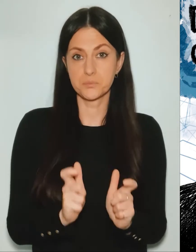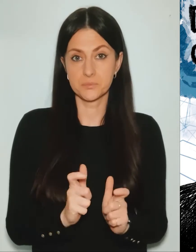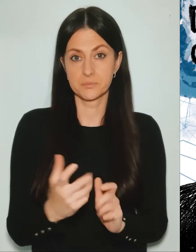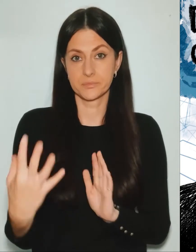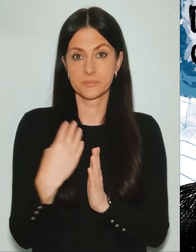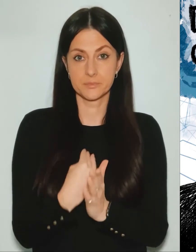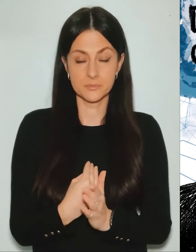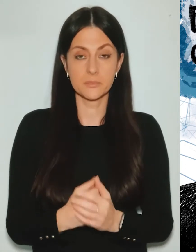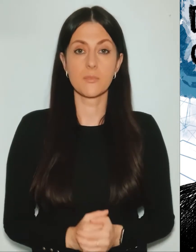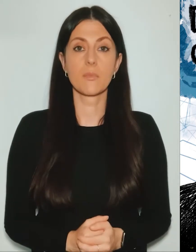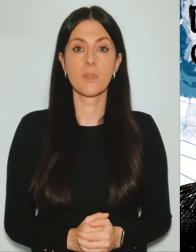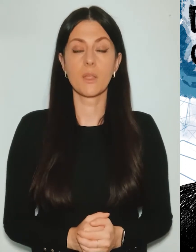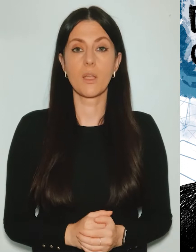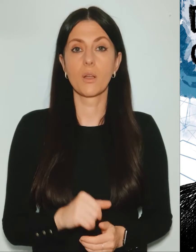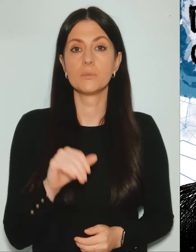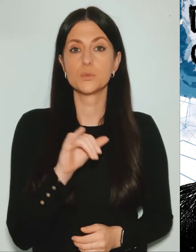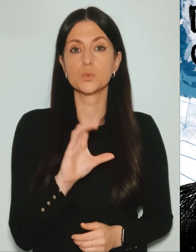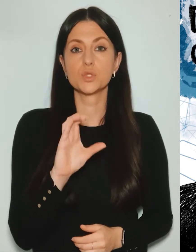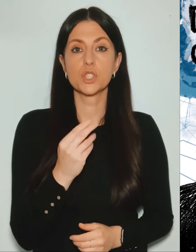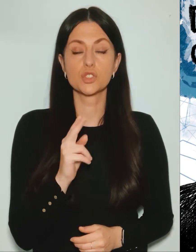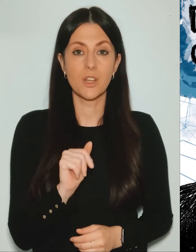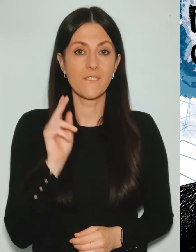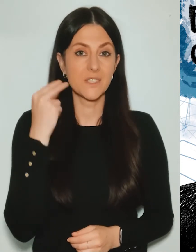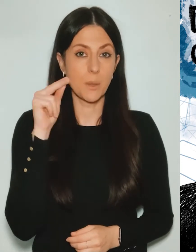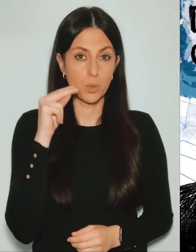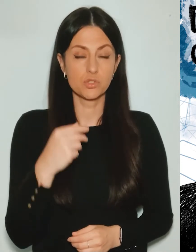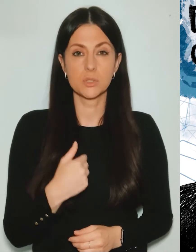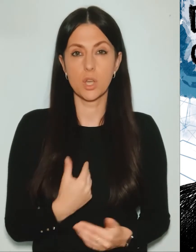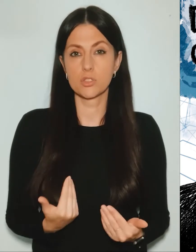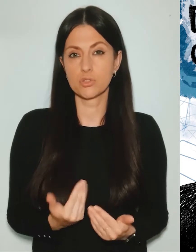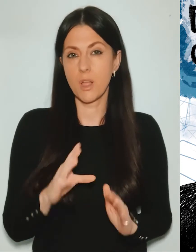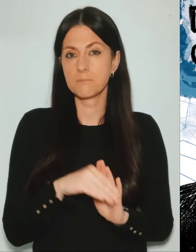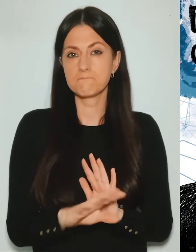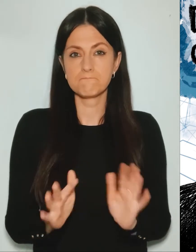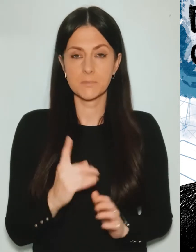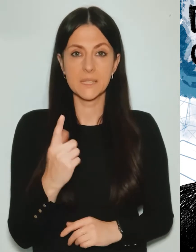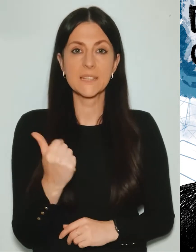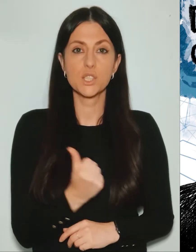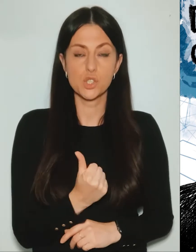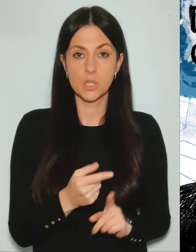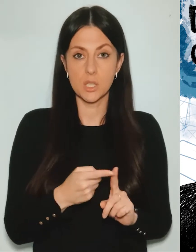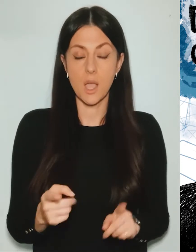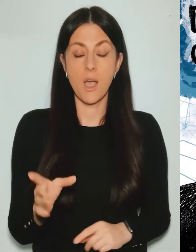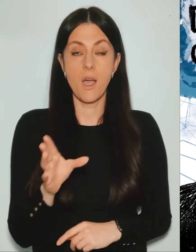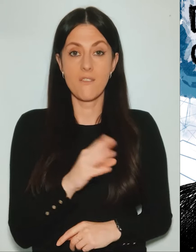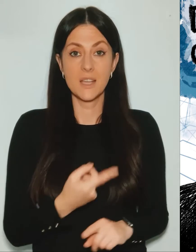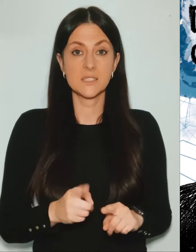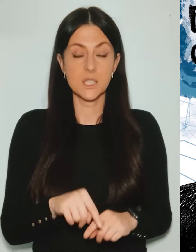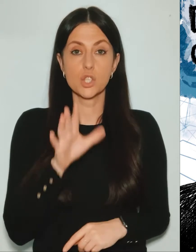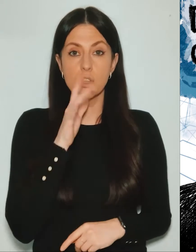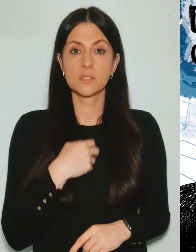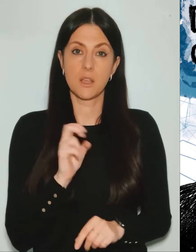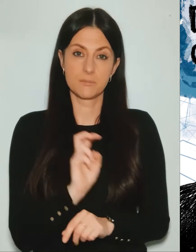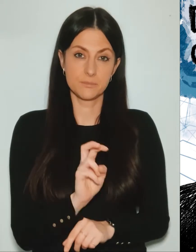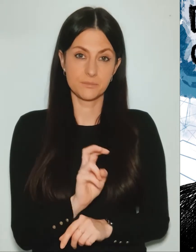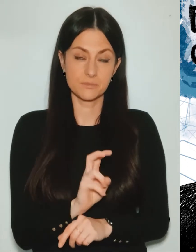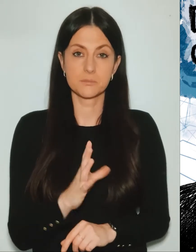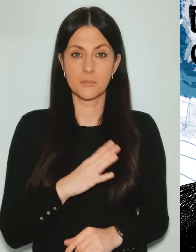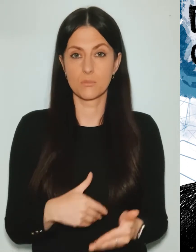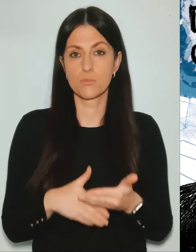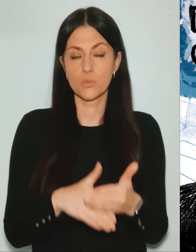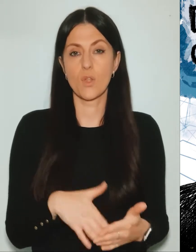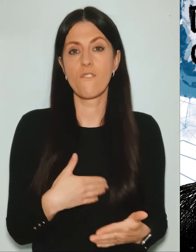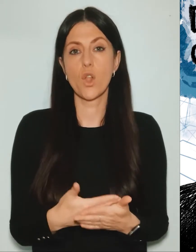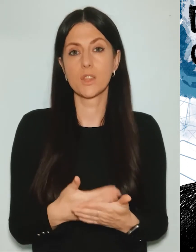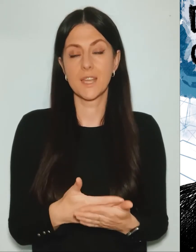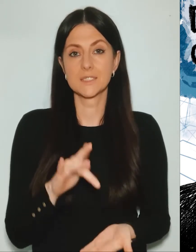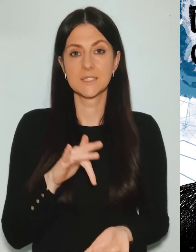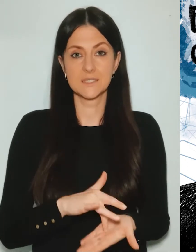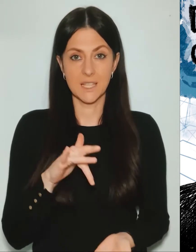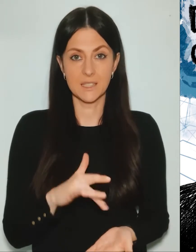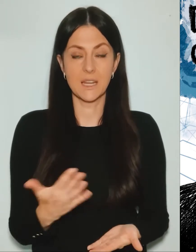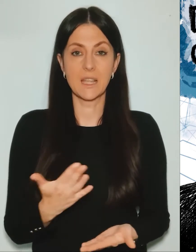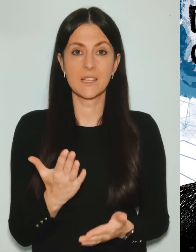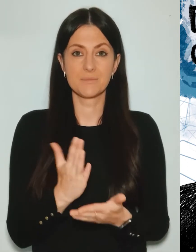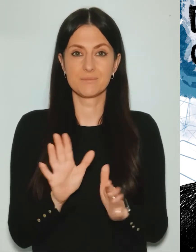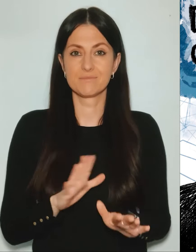By Sashka in Zaporizhzhya, I lived for about a week, and all this time I was going to the volunteer center, which was located in the circus, in the Zaporizhzhya circus.